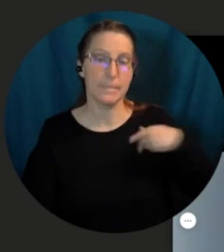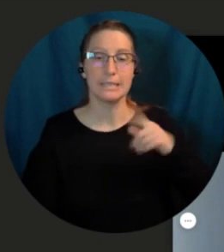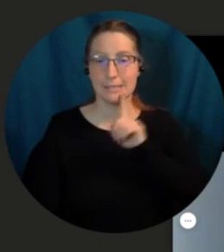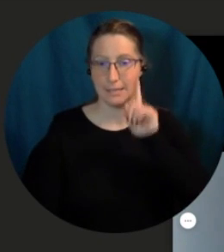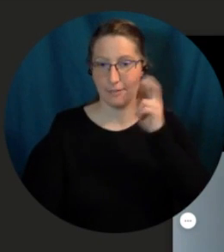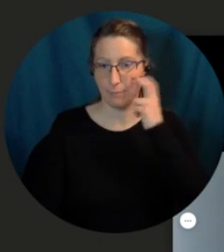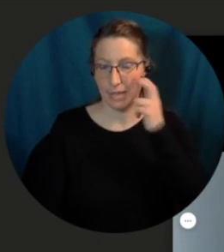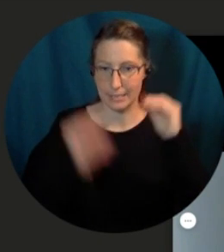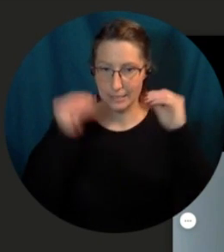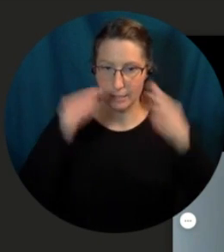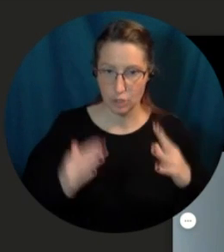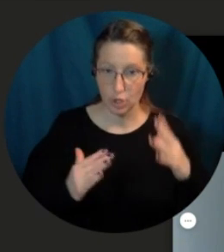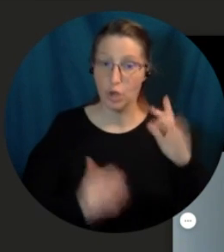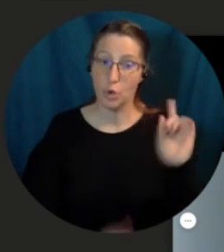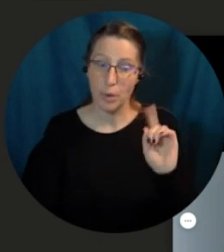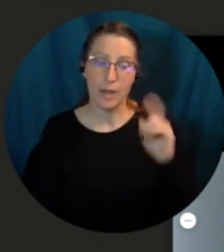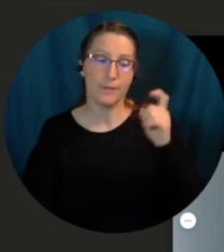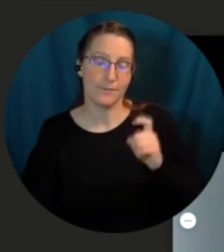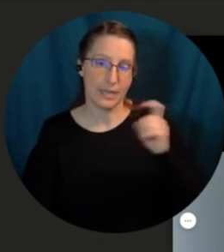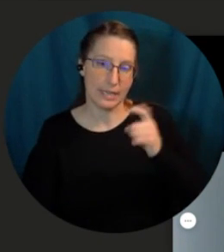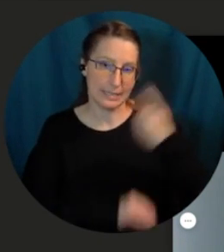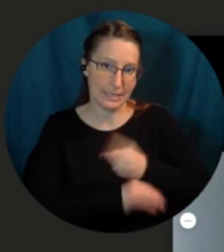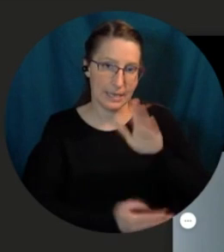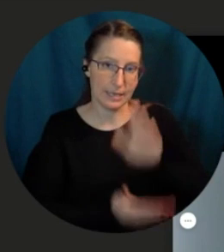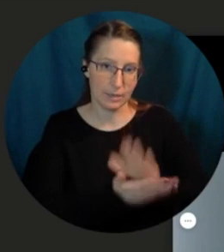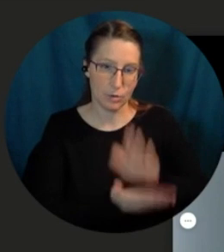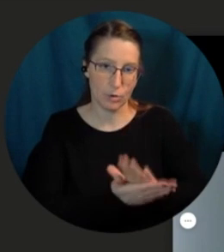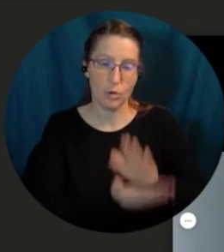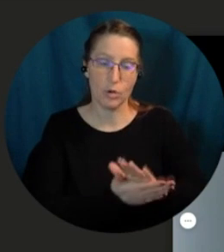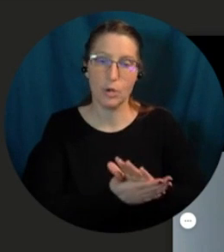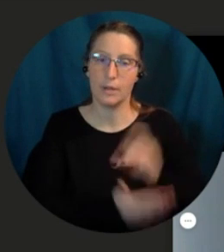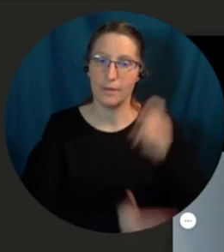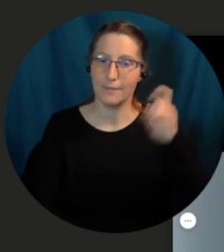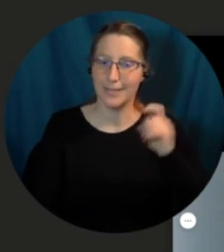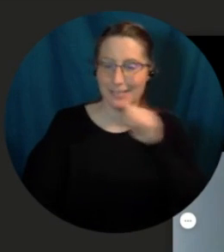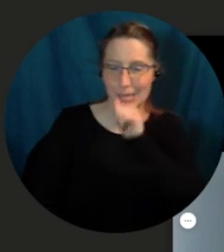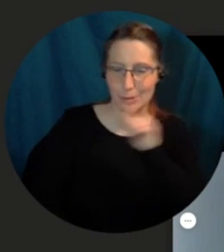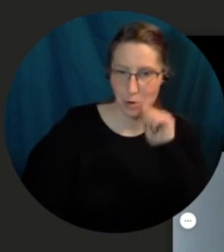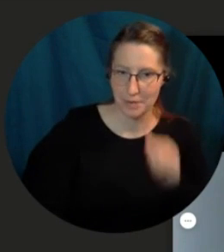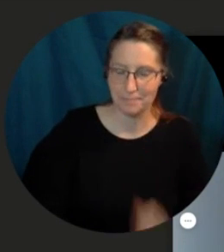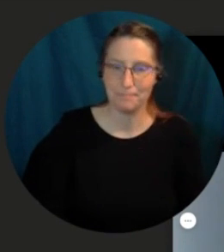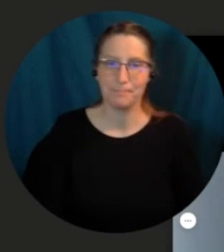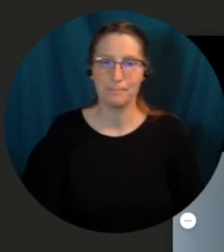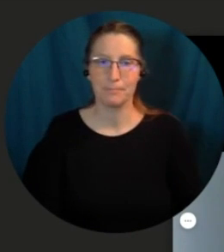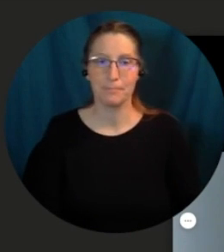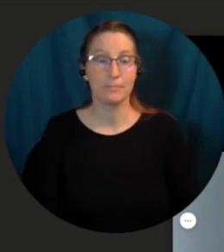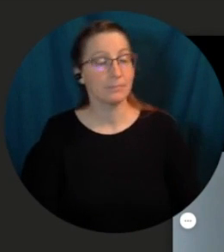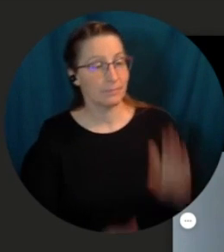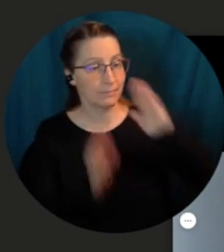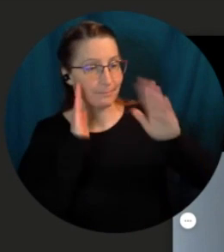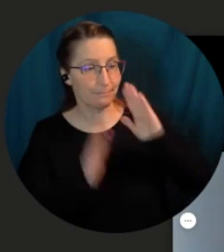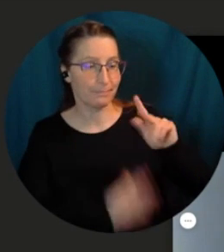at Phoenix Day School for the Deaf in Phoenix, Arizona. Hi. I'm Kathee Frings.